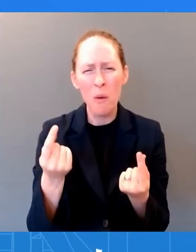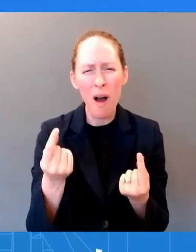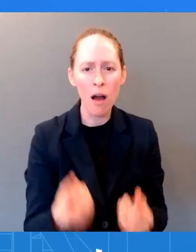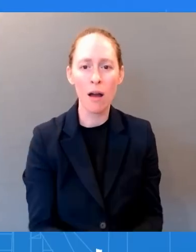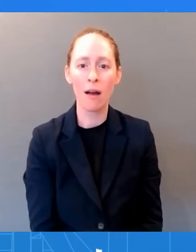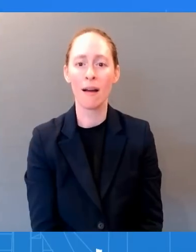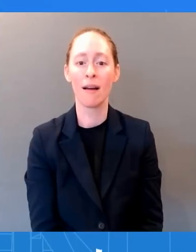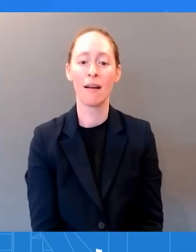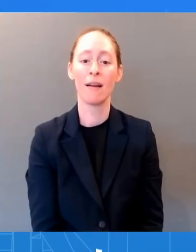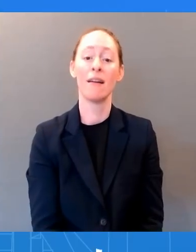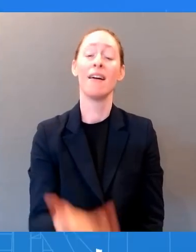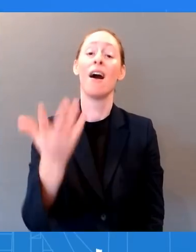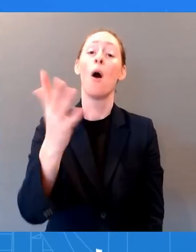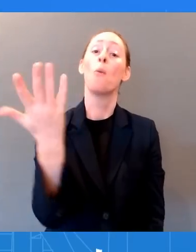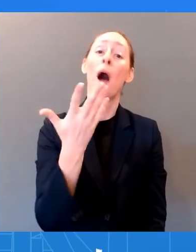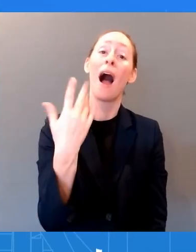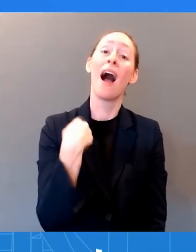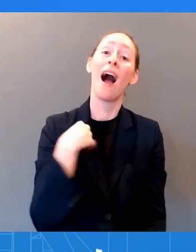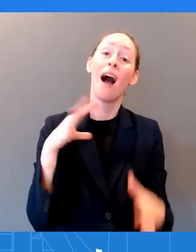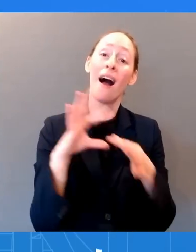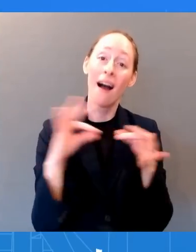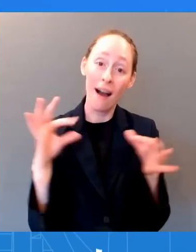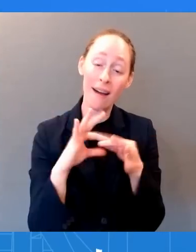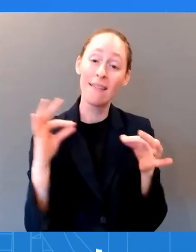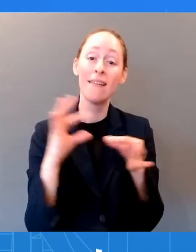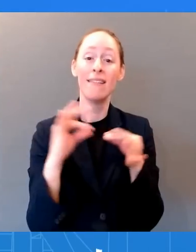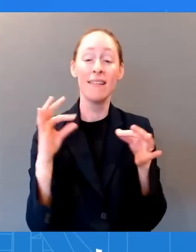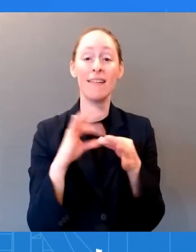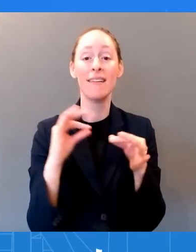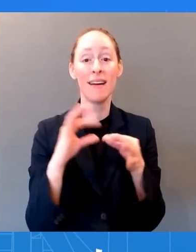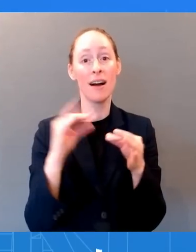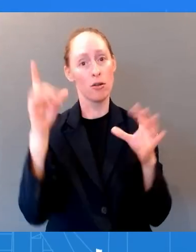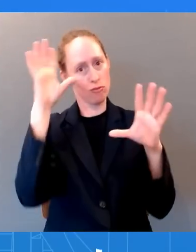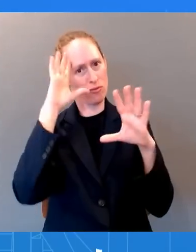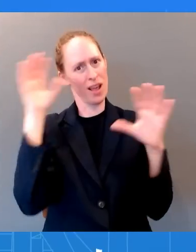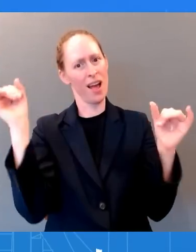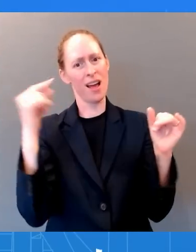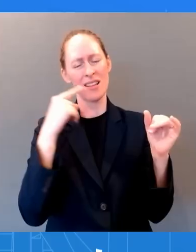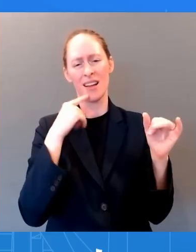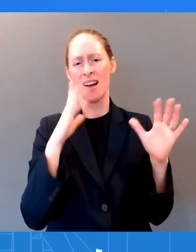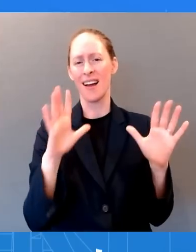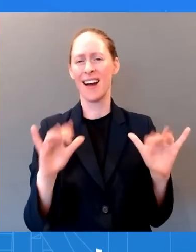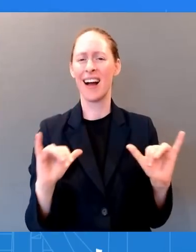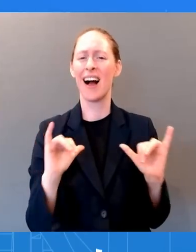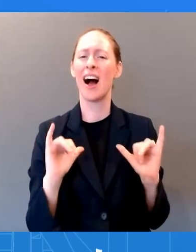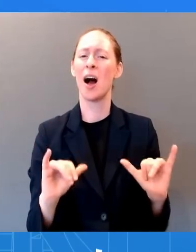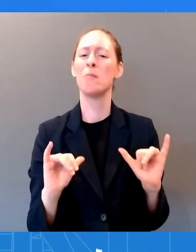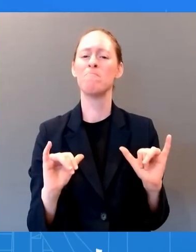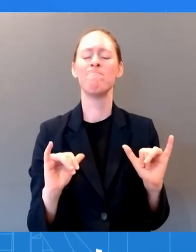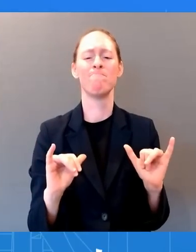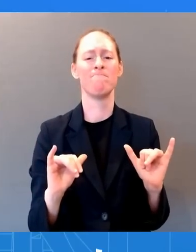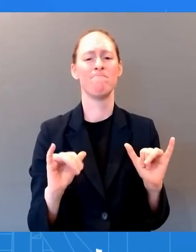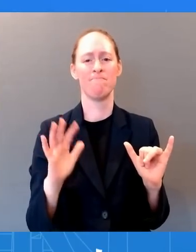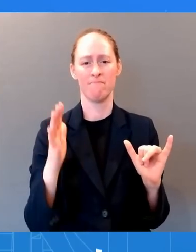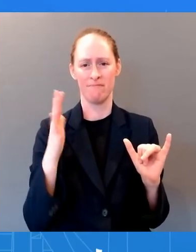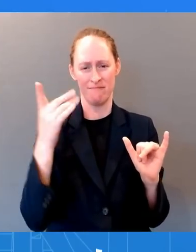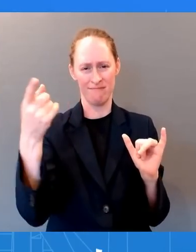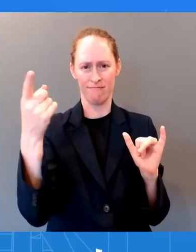I can't -- I've been asked this question: "Who, specifically?" I can tell you the White House, here on this campus -- the White House actually affirmed it